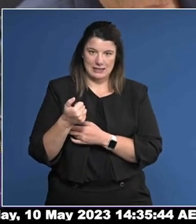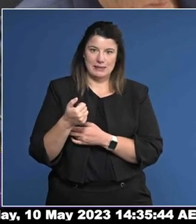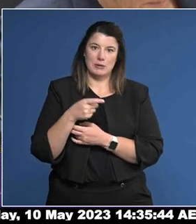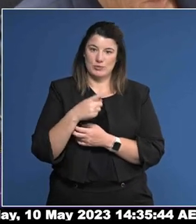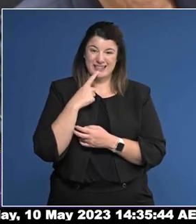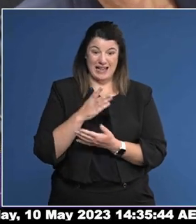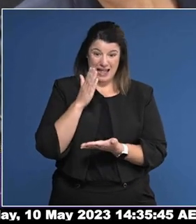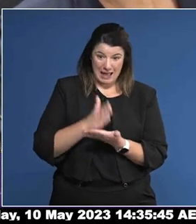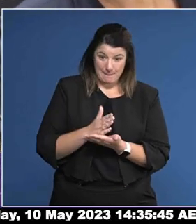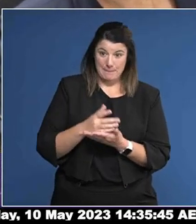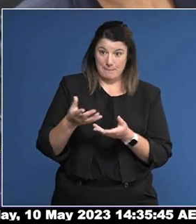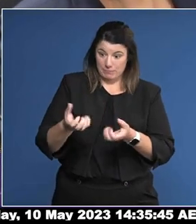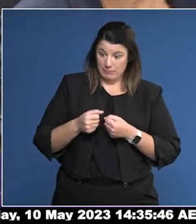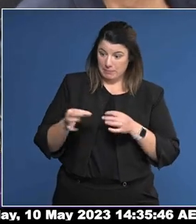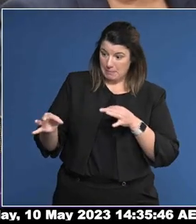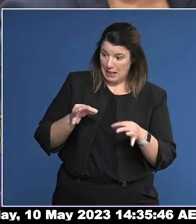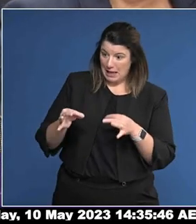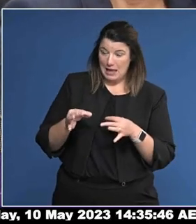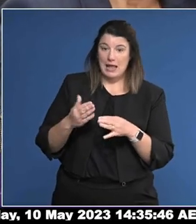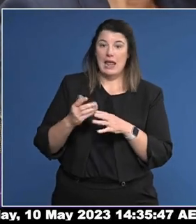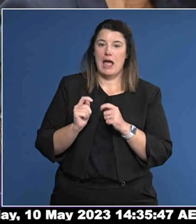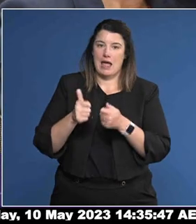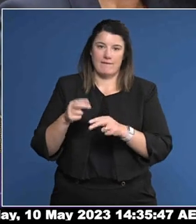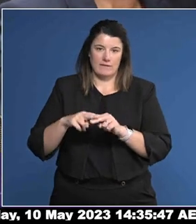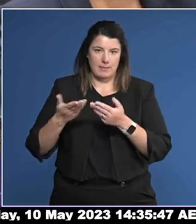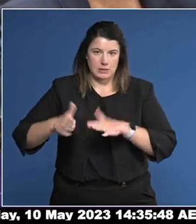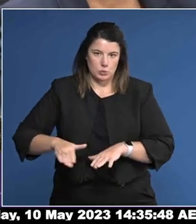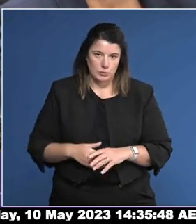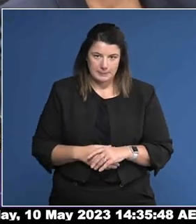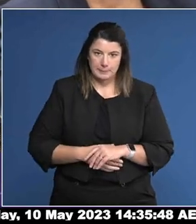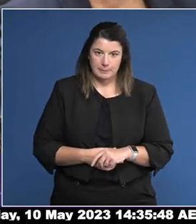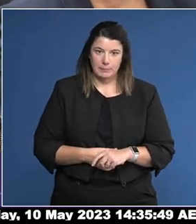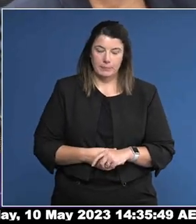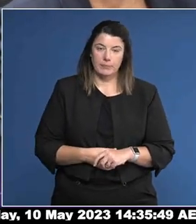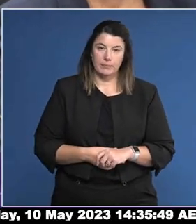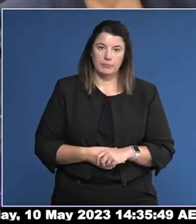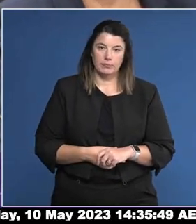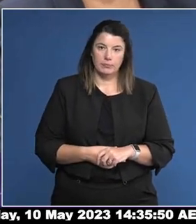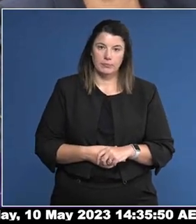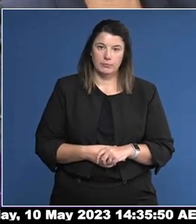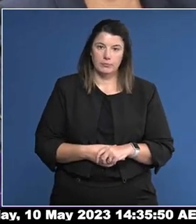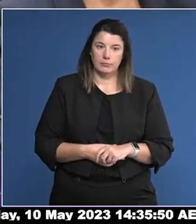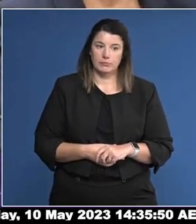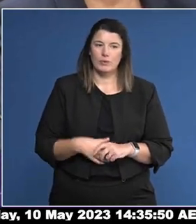occur before his father's death. Yes. MS EASTMAN: One question I want to ask you about the transition progress